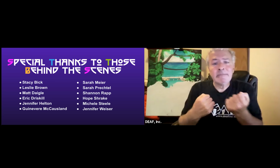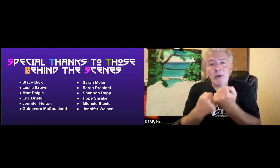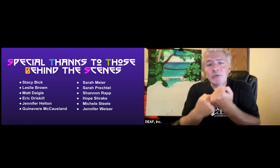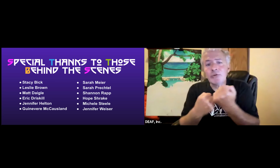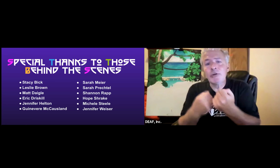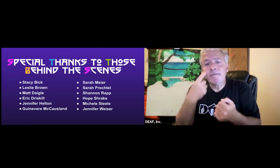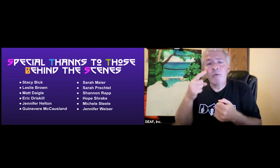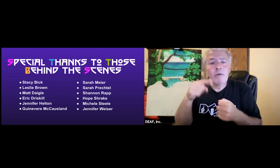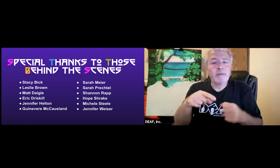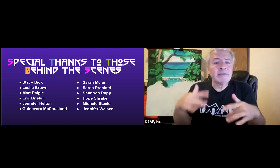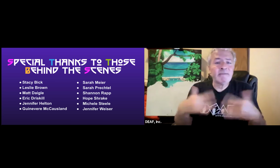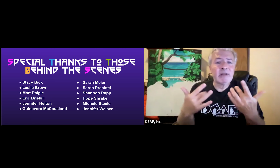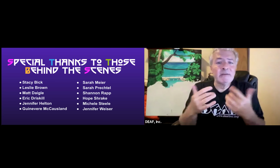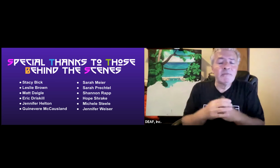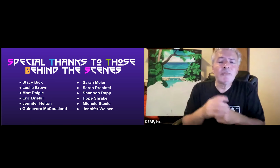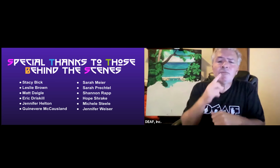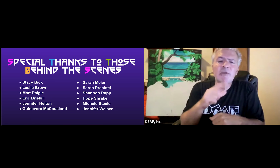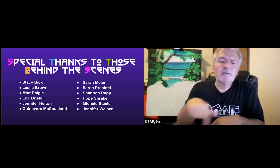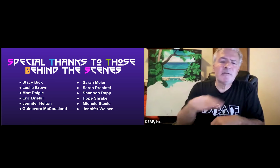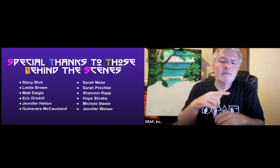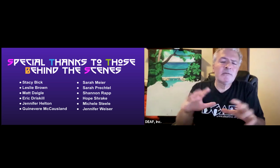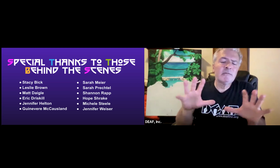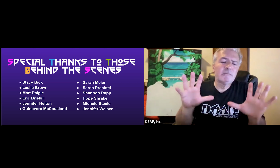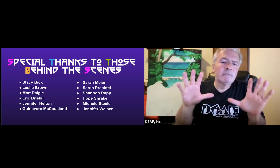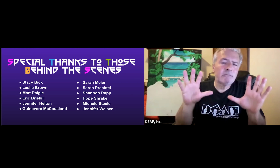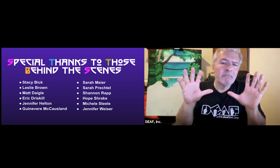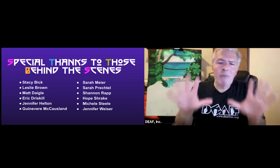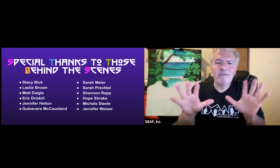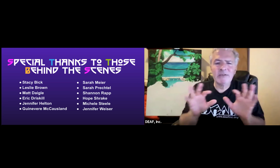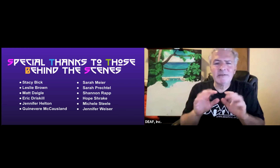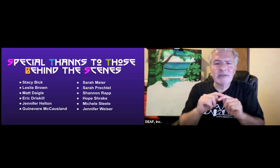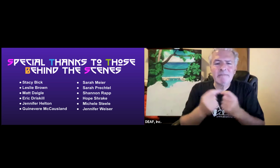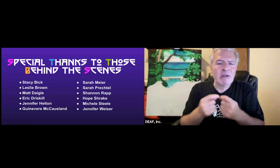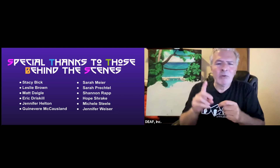so that we could collect money to support this festival, so that we could put this event on.